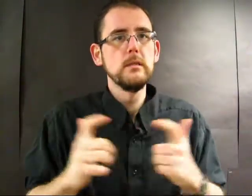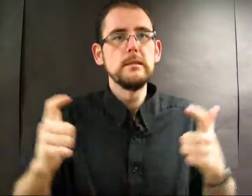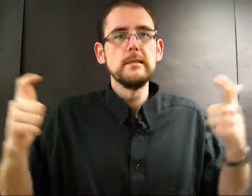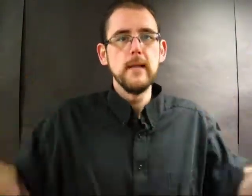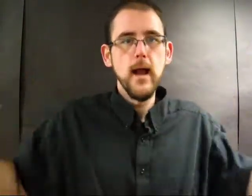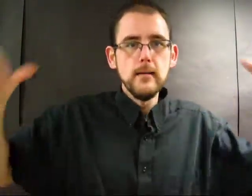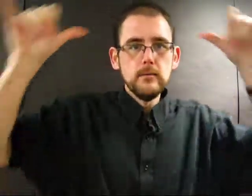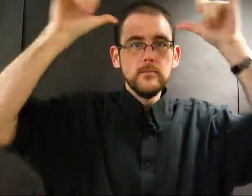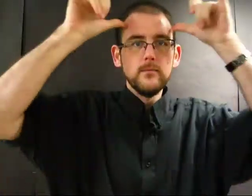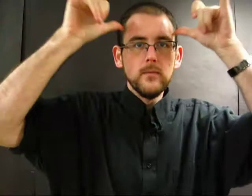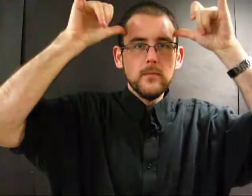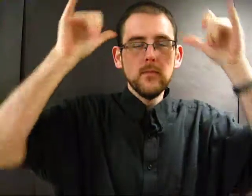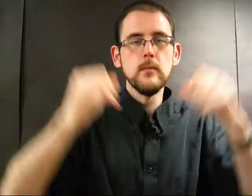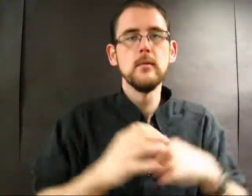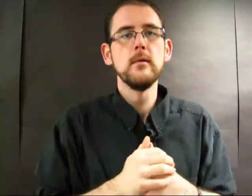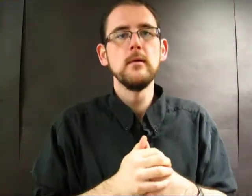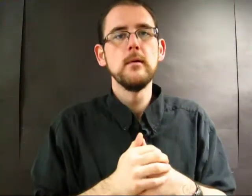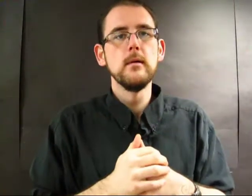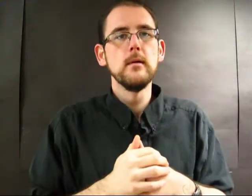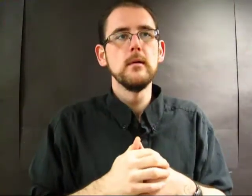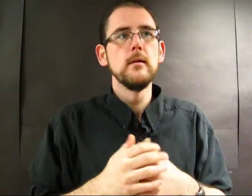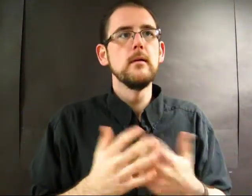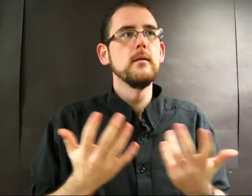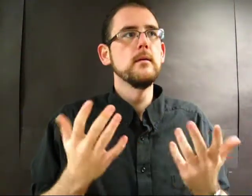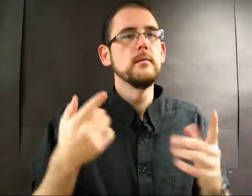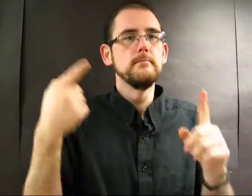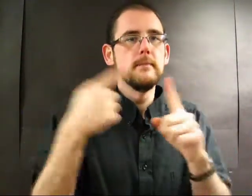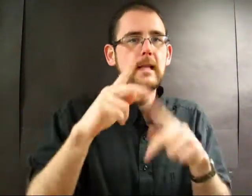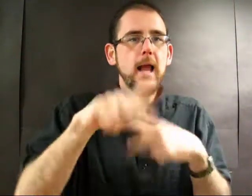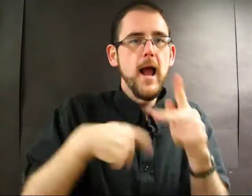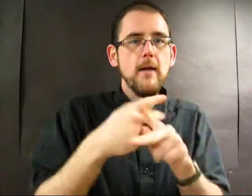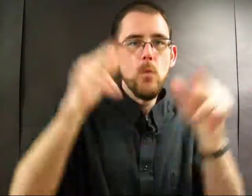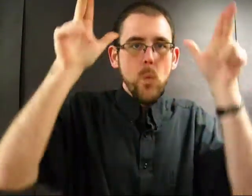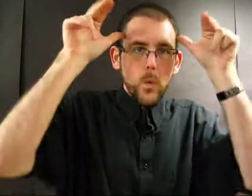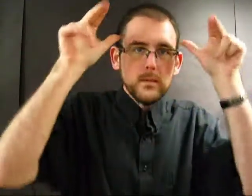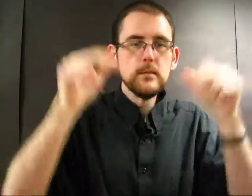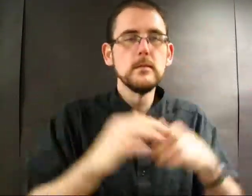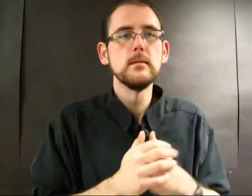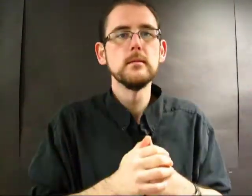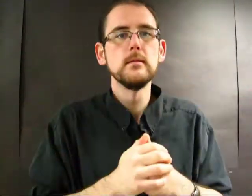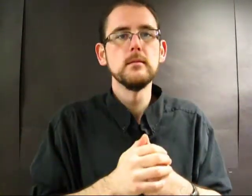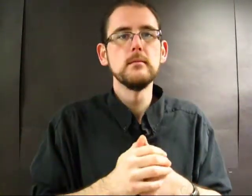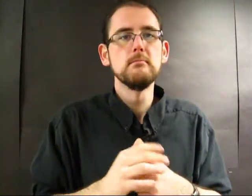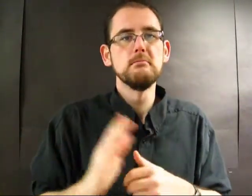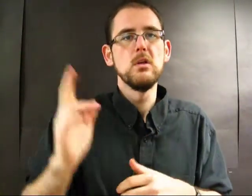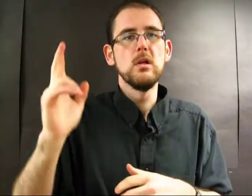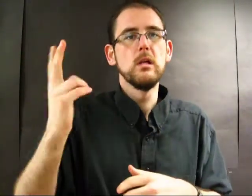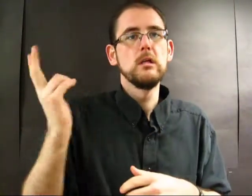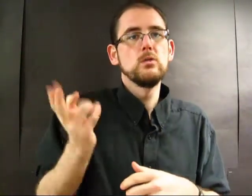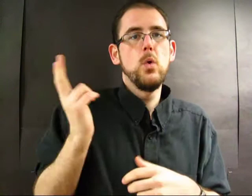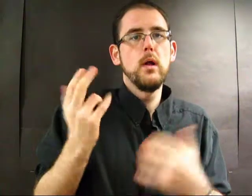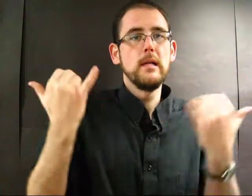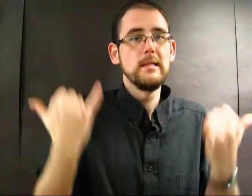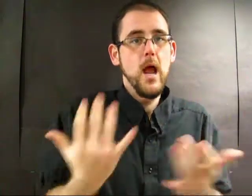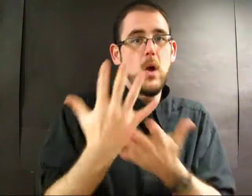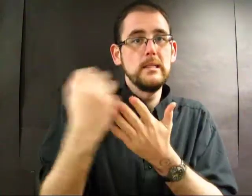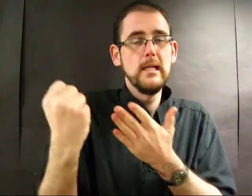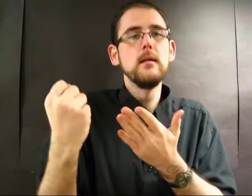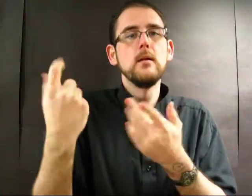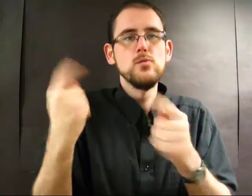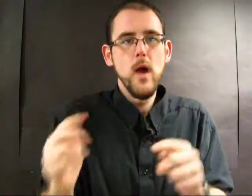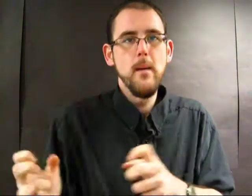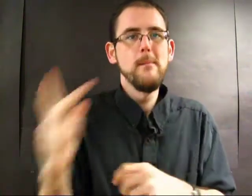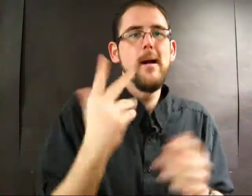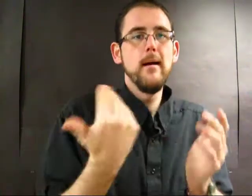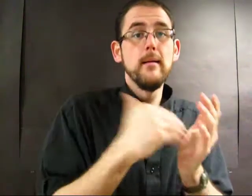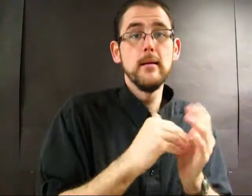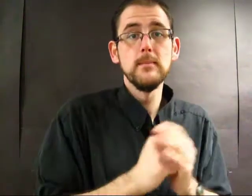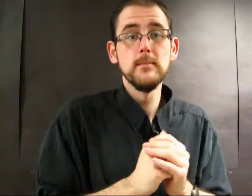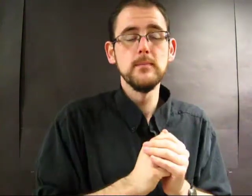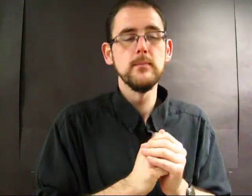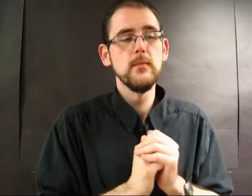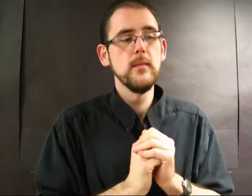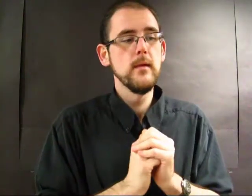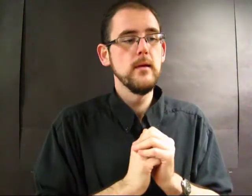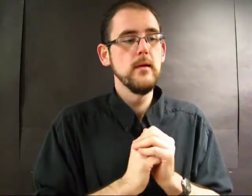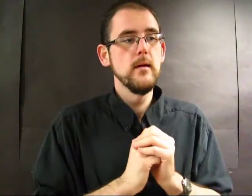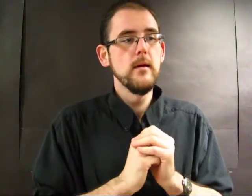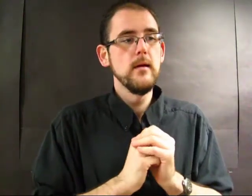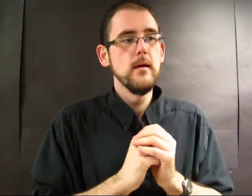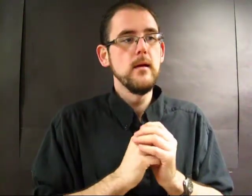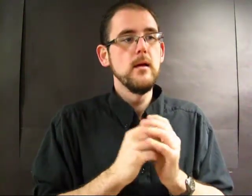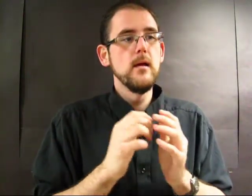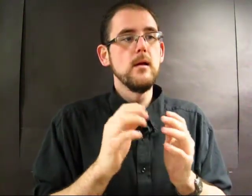which included a kind of giant cow and a particular type of horse, which had been long extinct.